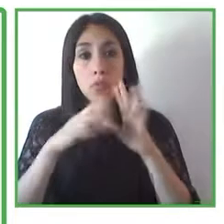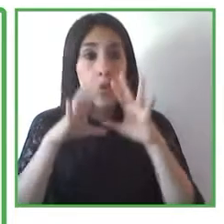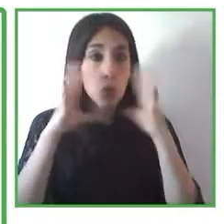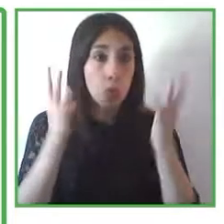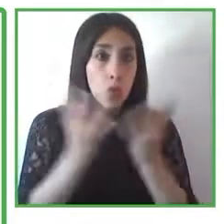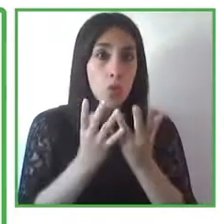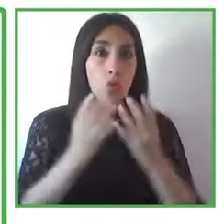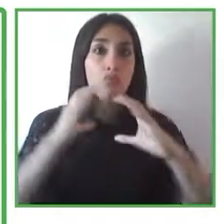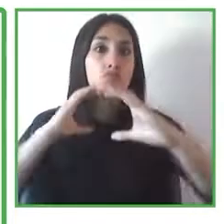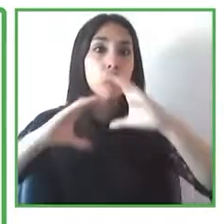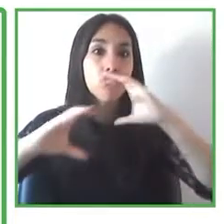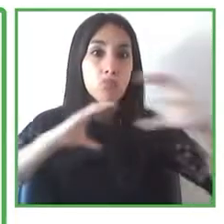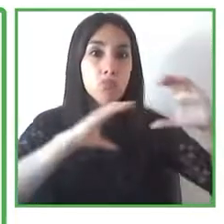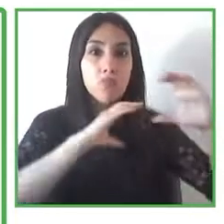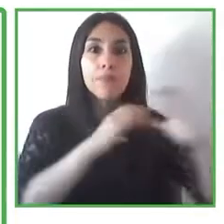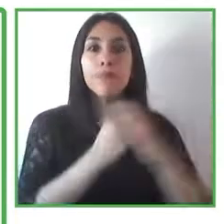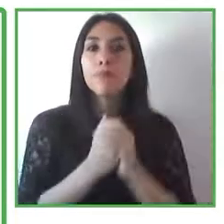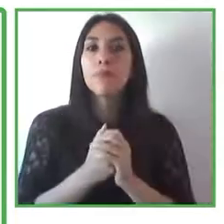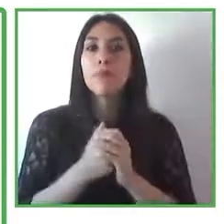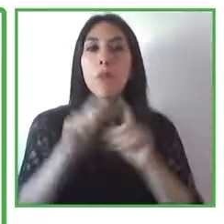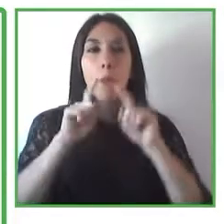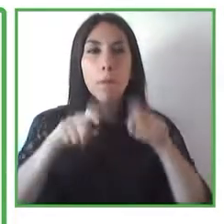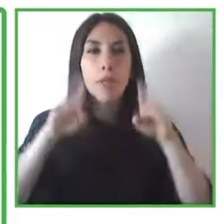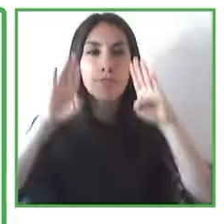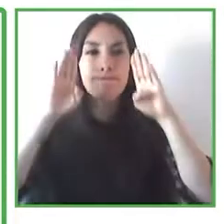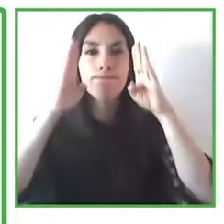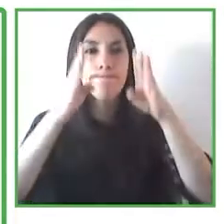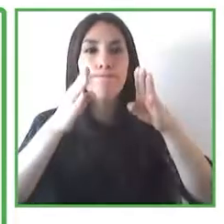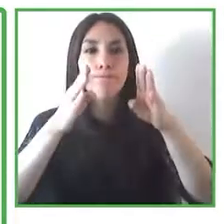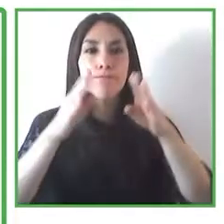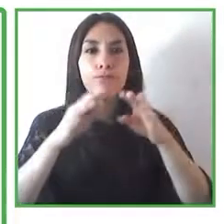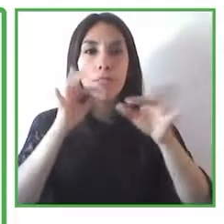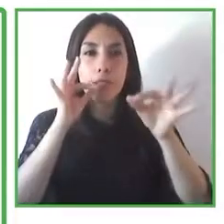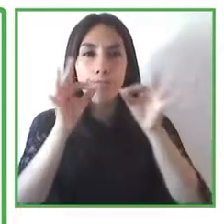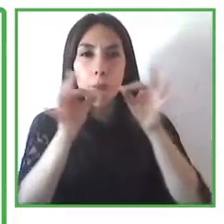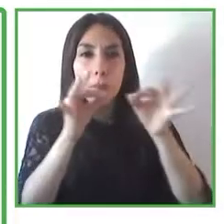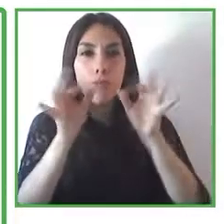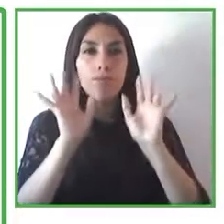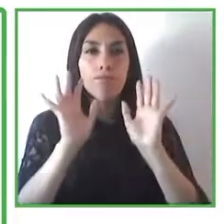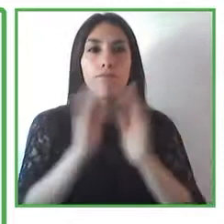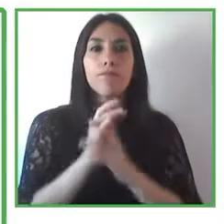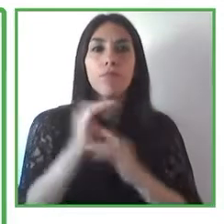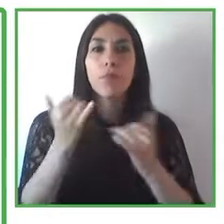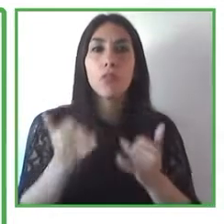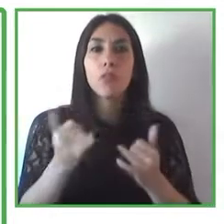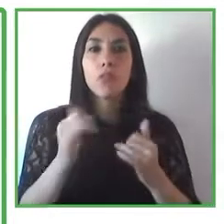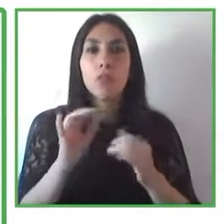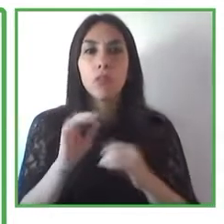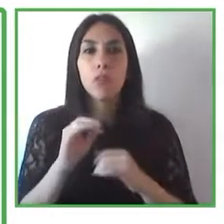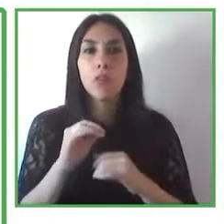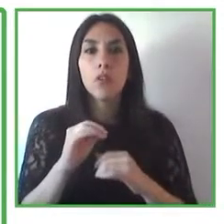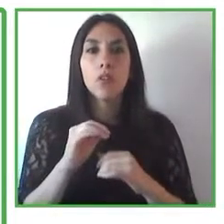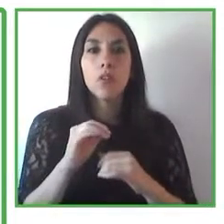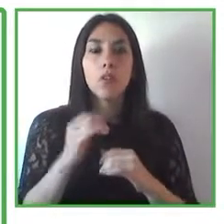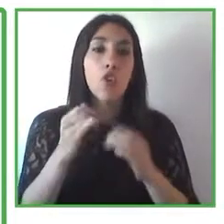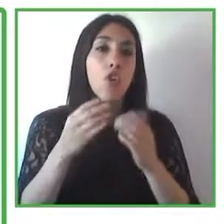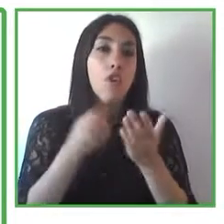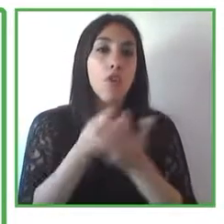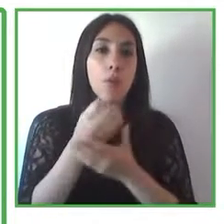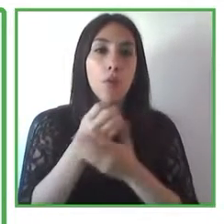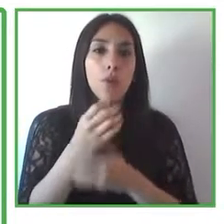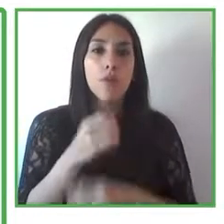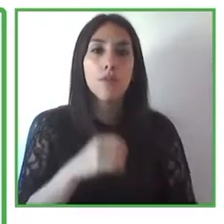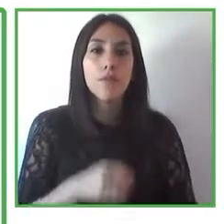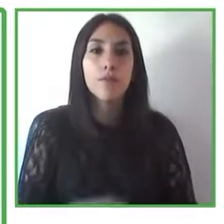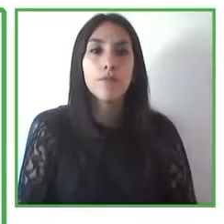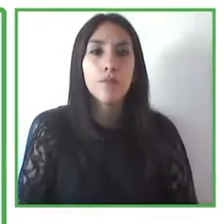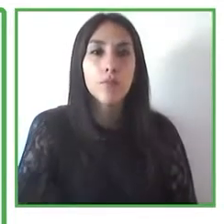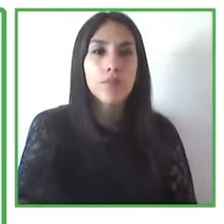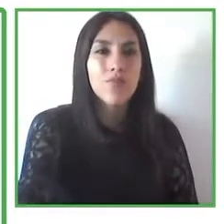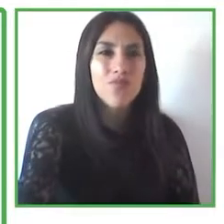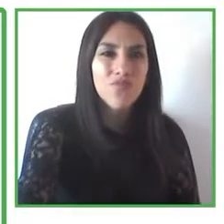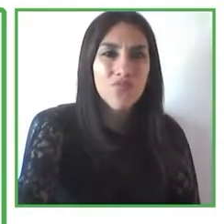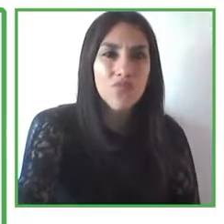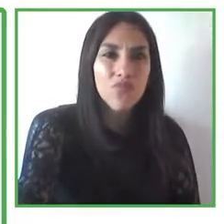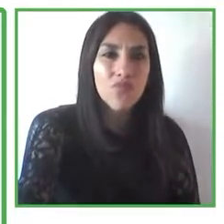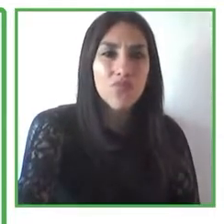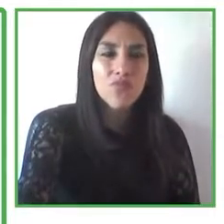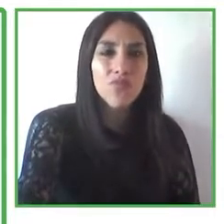that would address or that would try to explain the news, the newspapers, the magazines that many